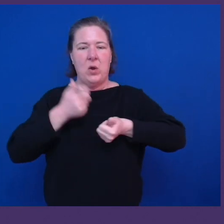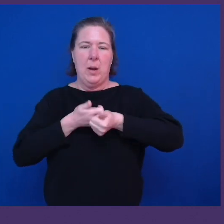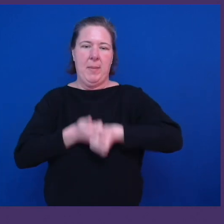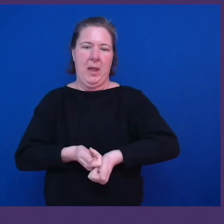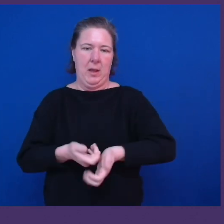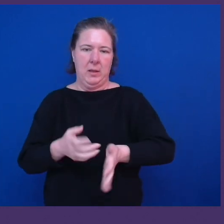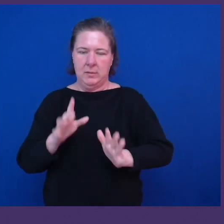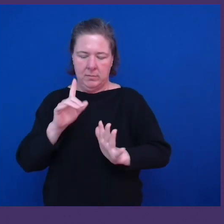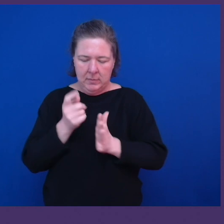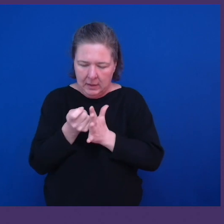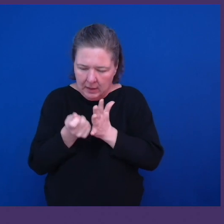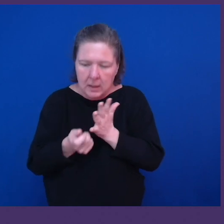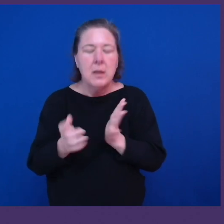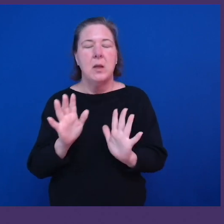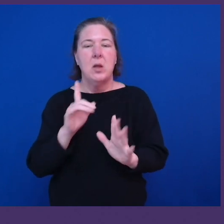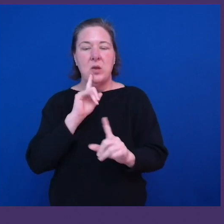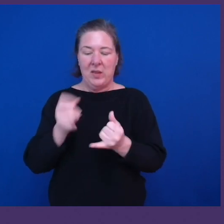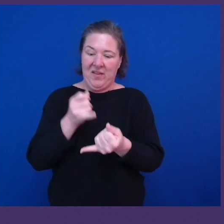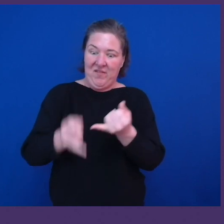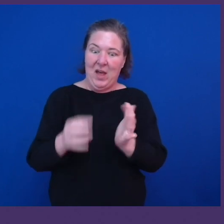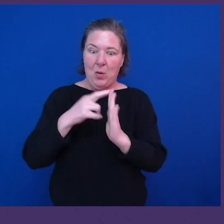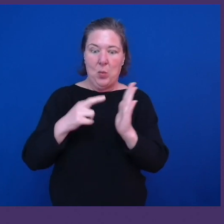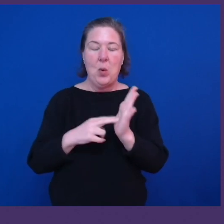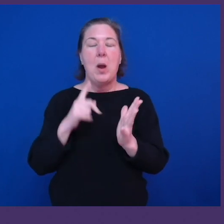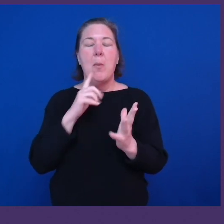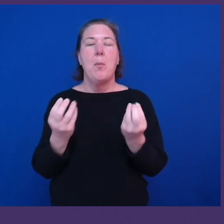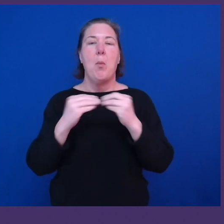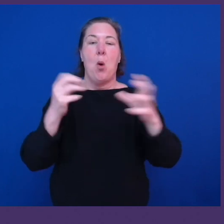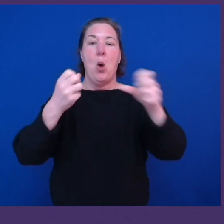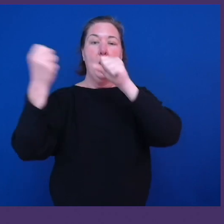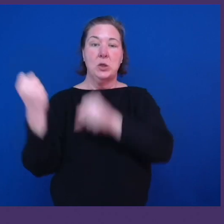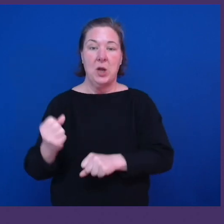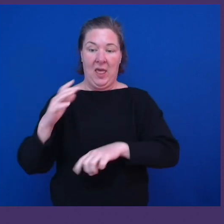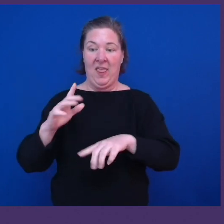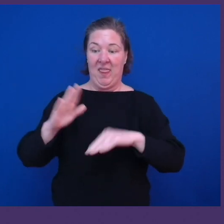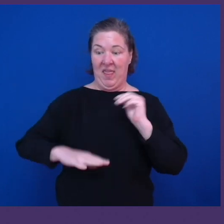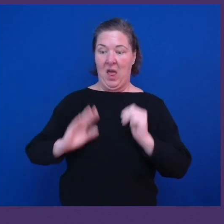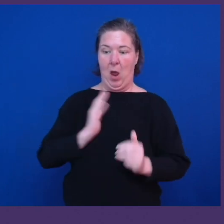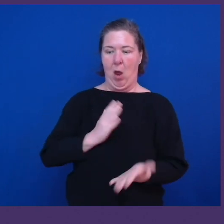And so, the final rule was actually much stronger than the proposed rule, and we're really looking forward